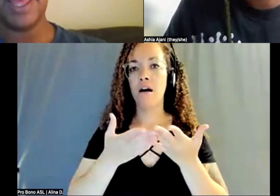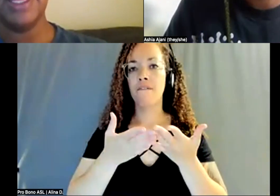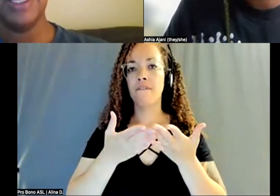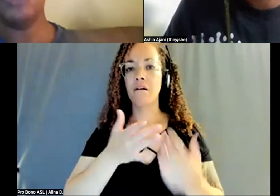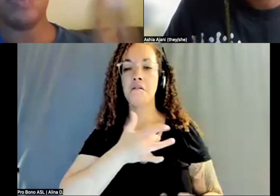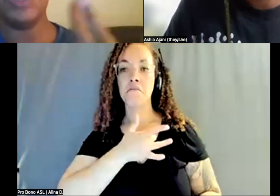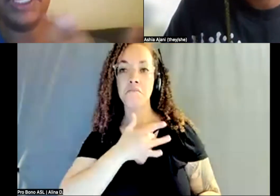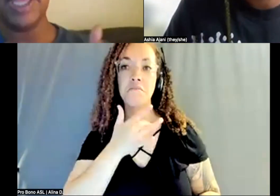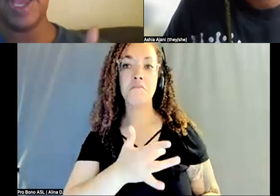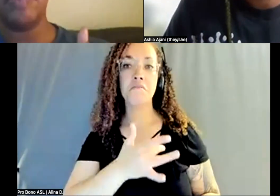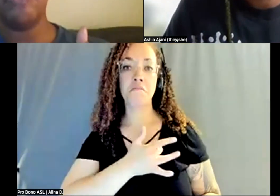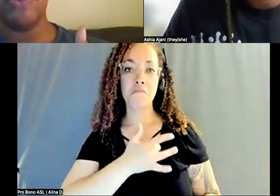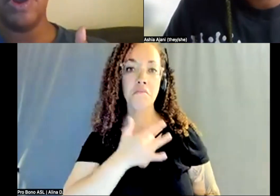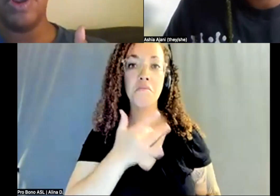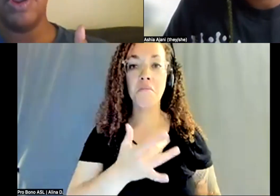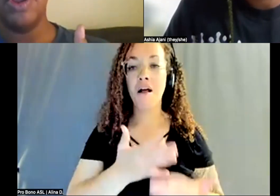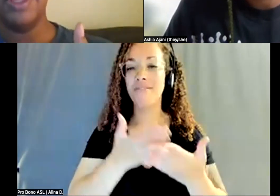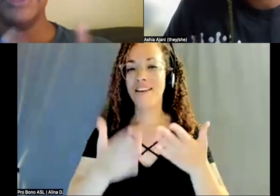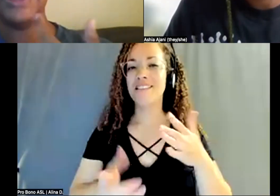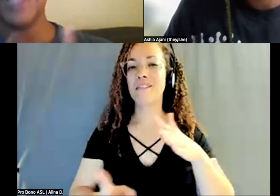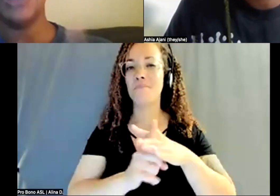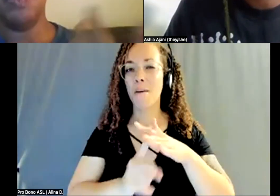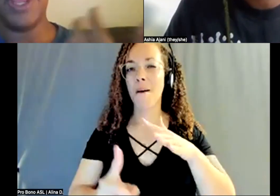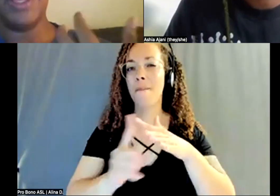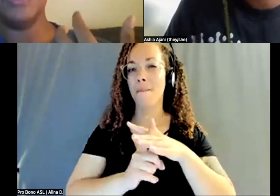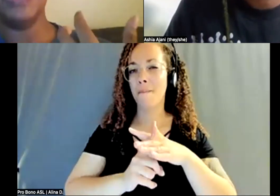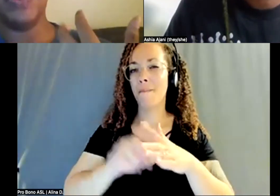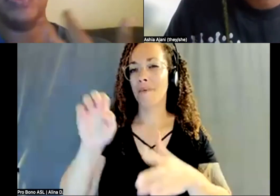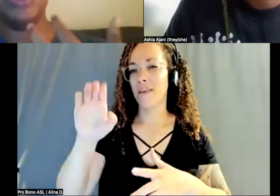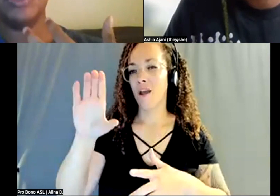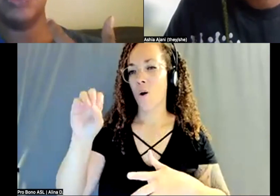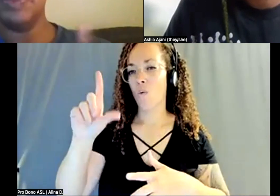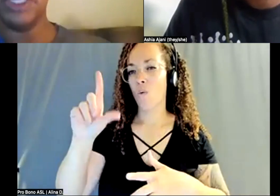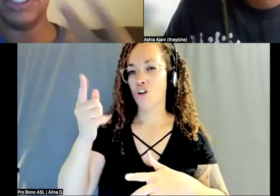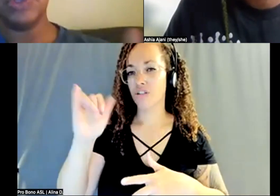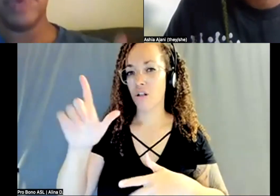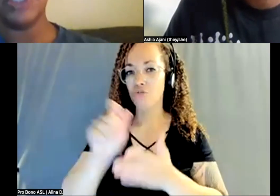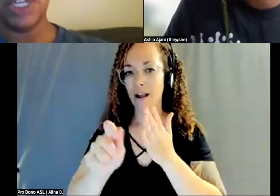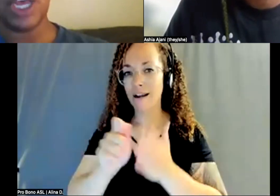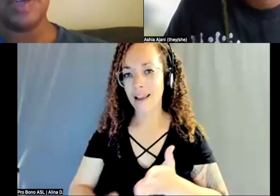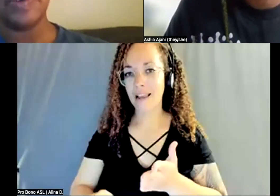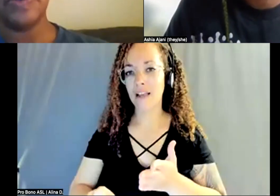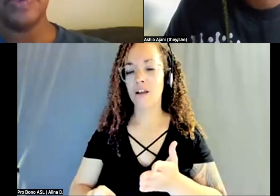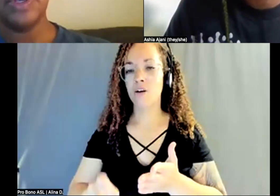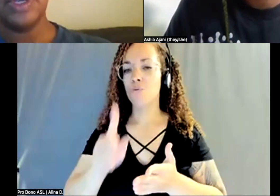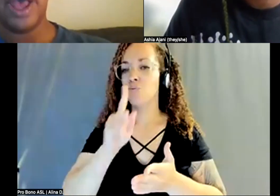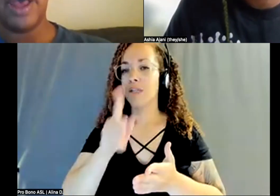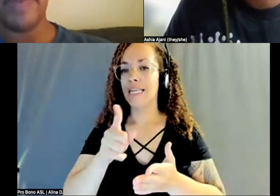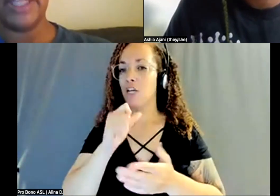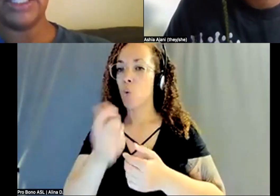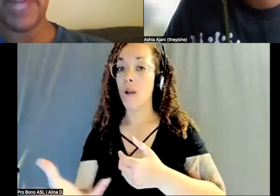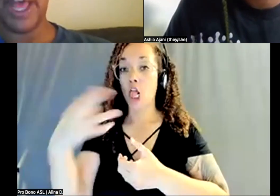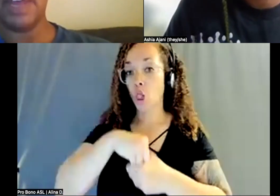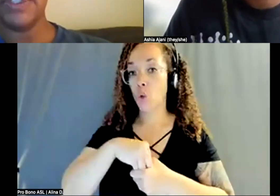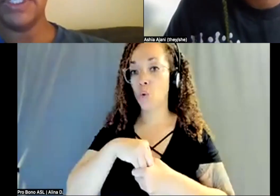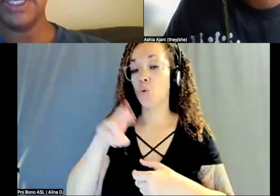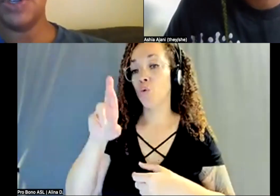that don't really account for slash a race or just assume the continuation of anti-Black devastation.